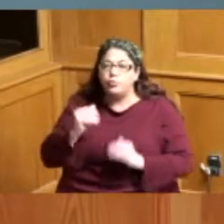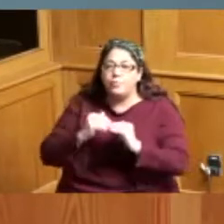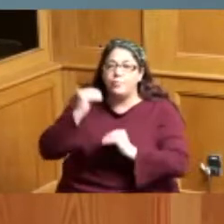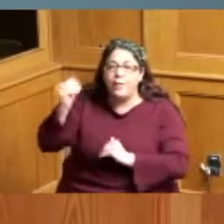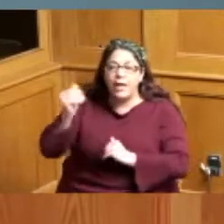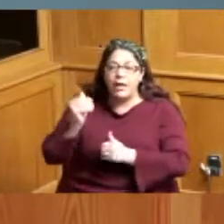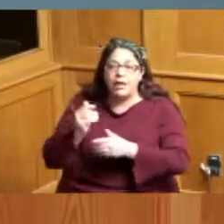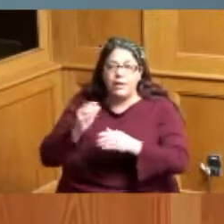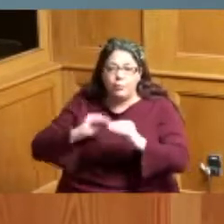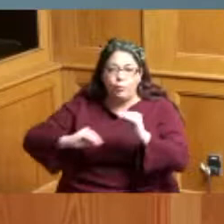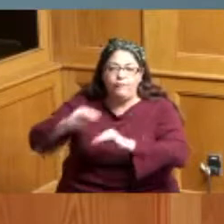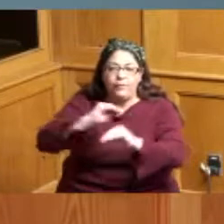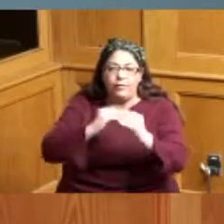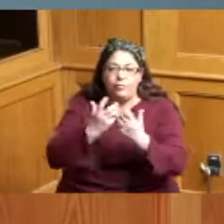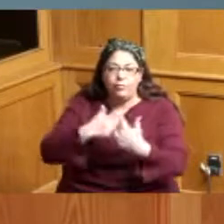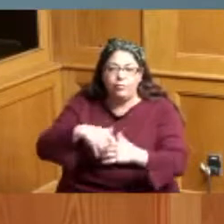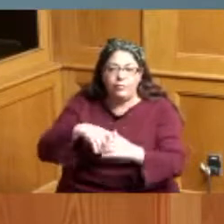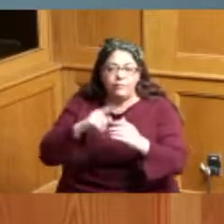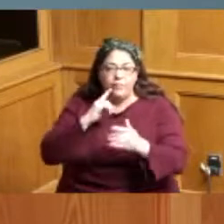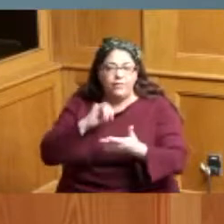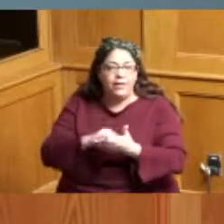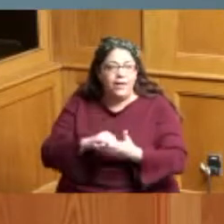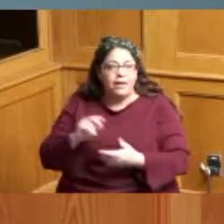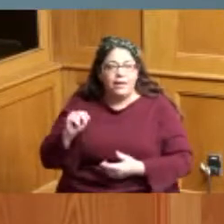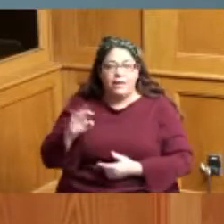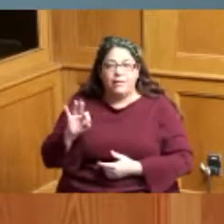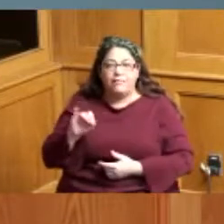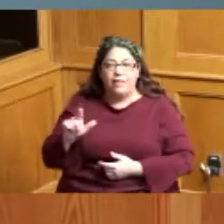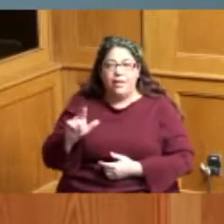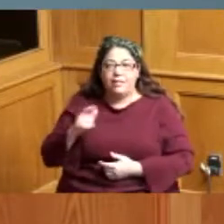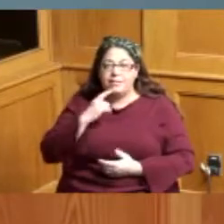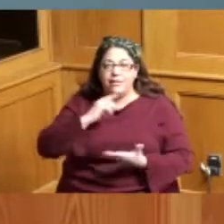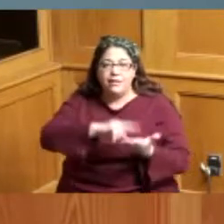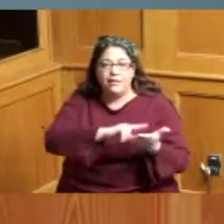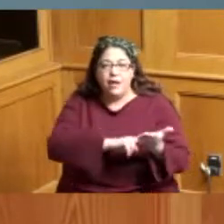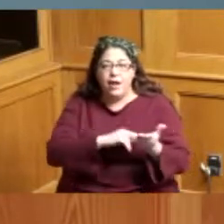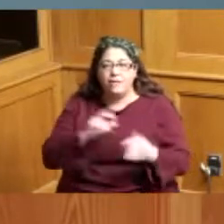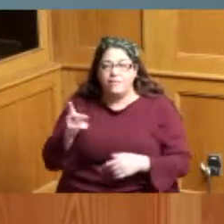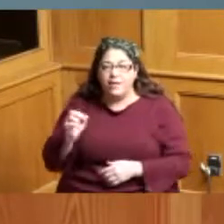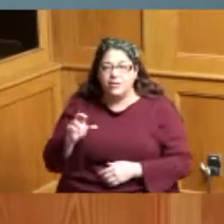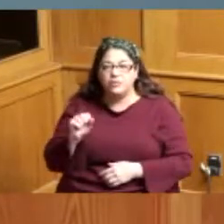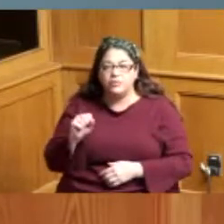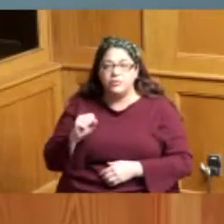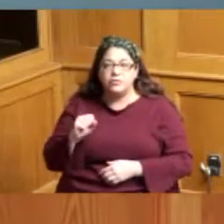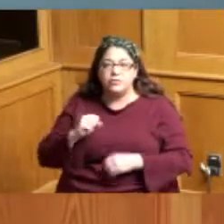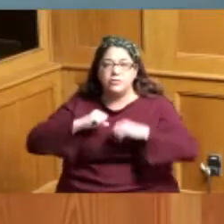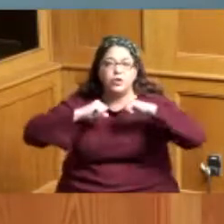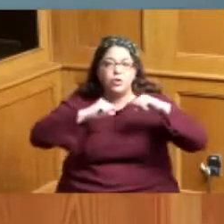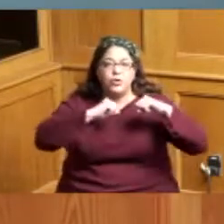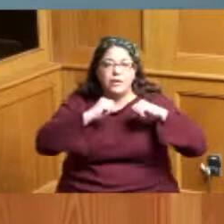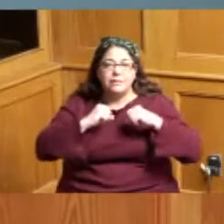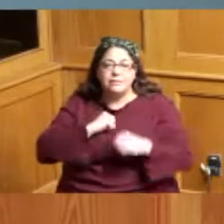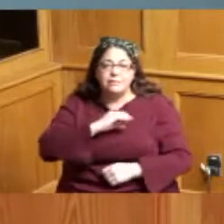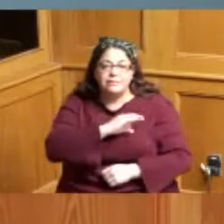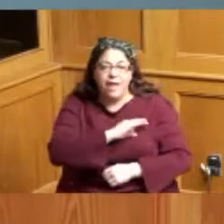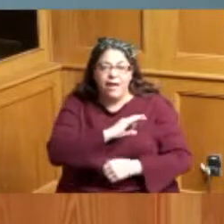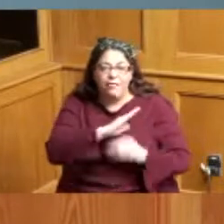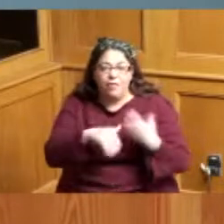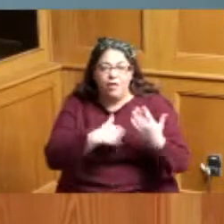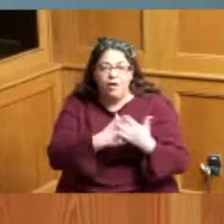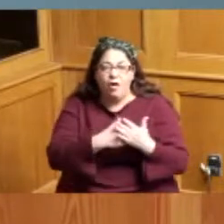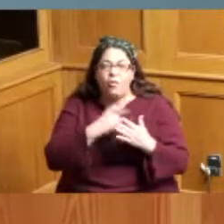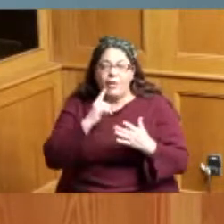in NFL input contracts with vendors security staff and all those dots would have to be connected very